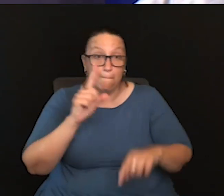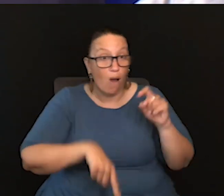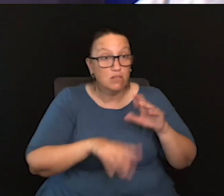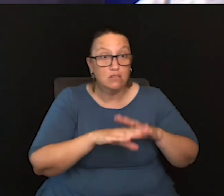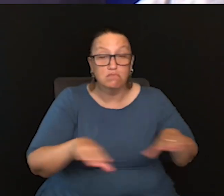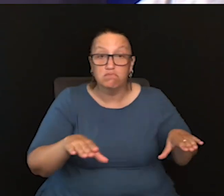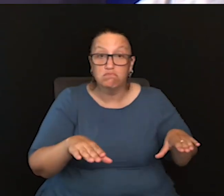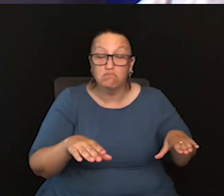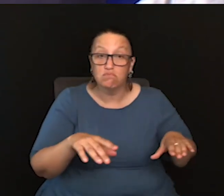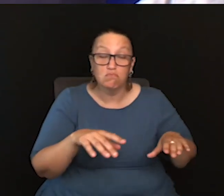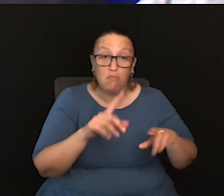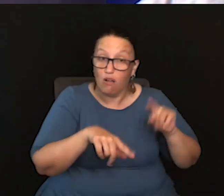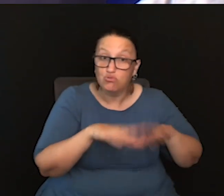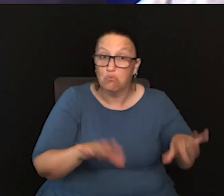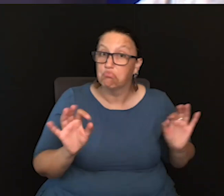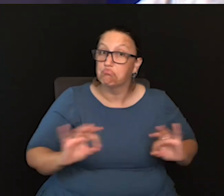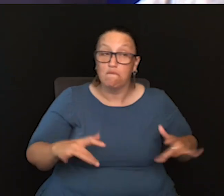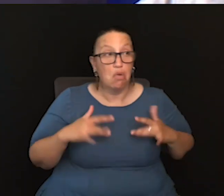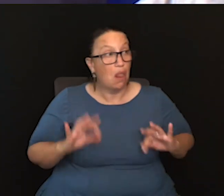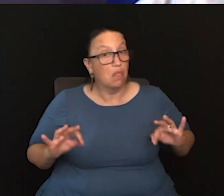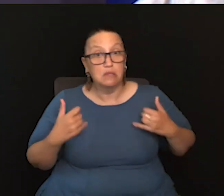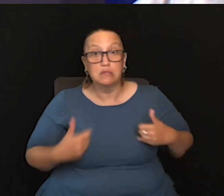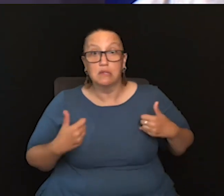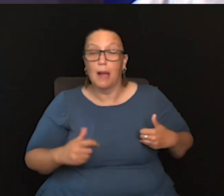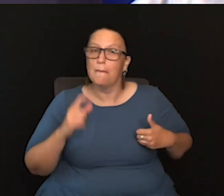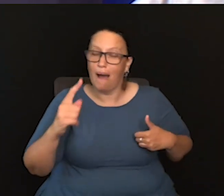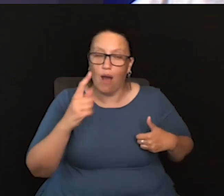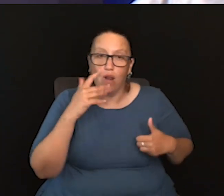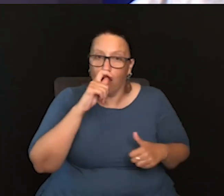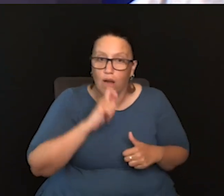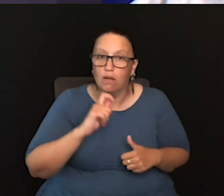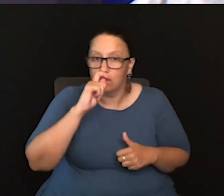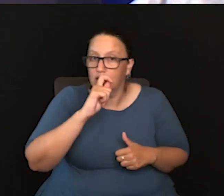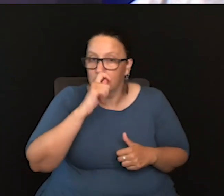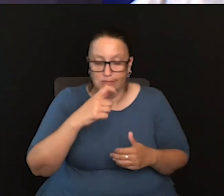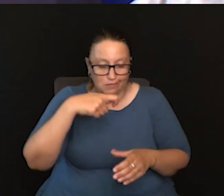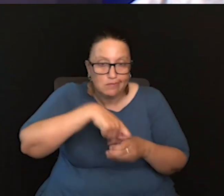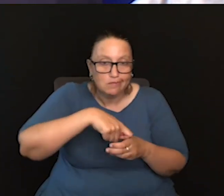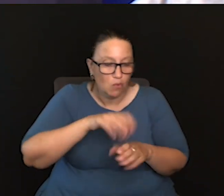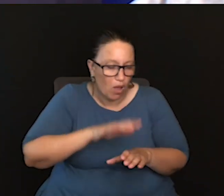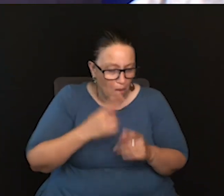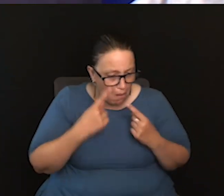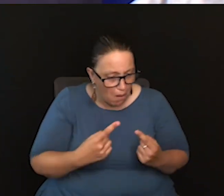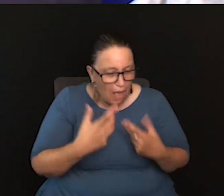and that's especially in children. Therefore, the more testing we do, we can expect to pick up more cases of infection